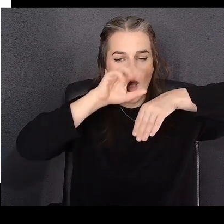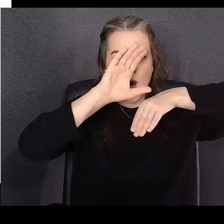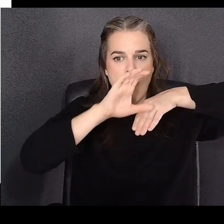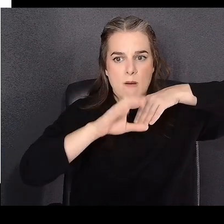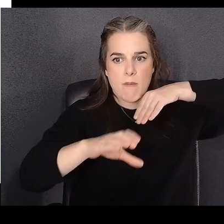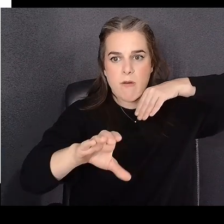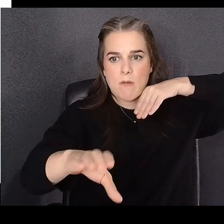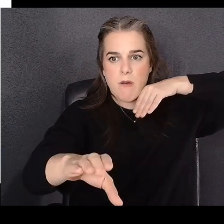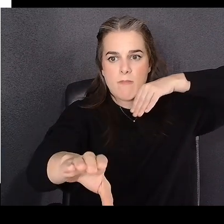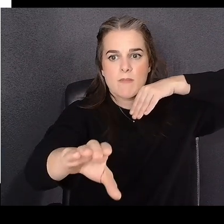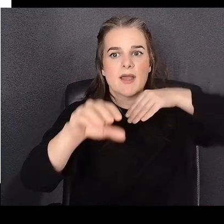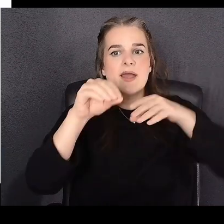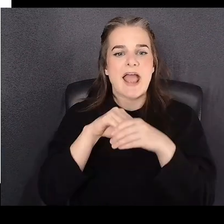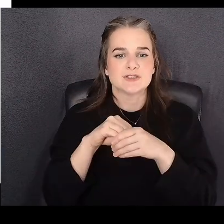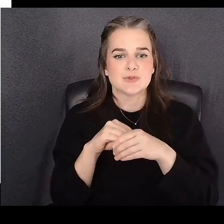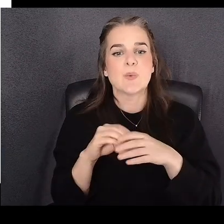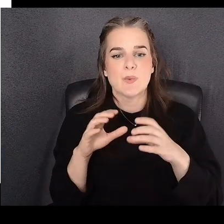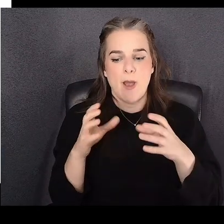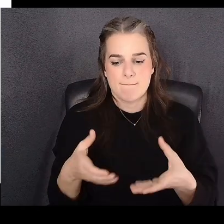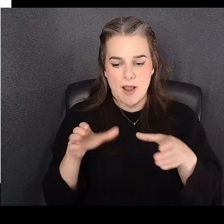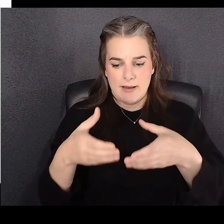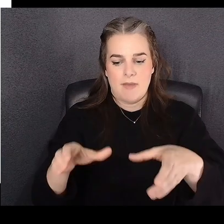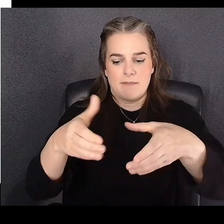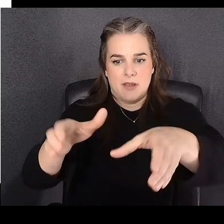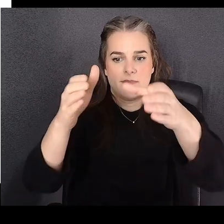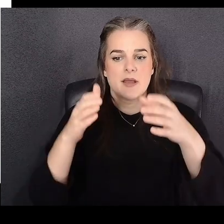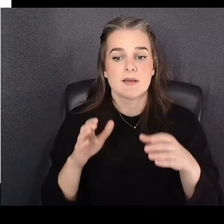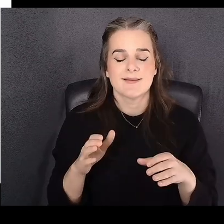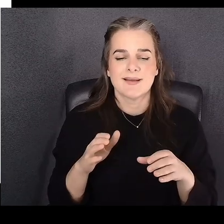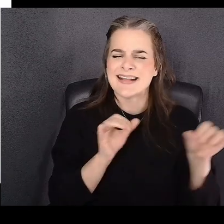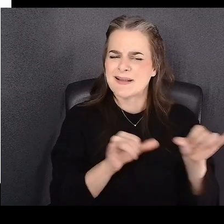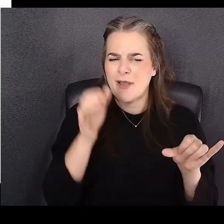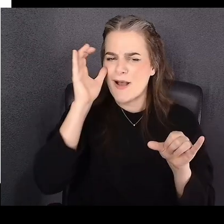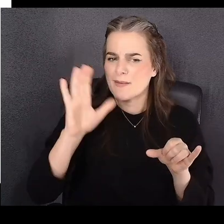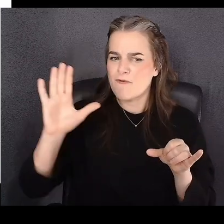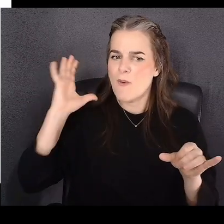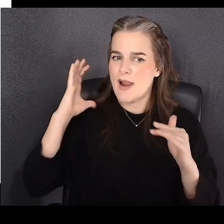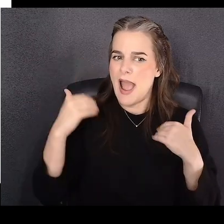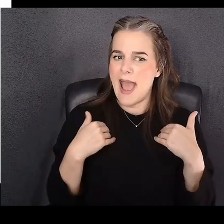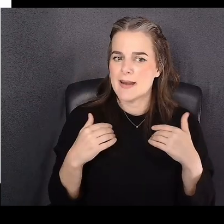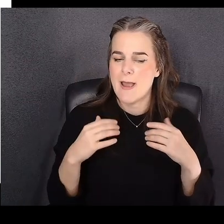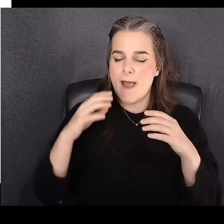but instead of this, it was a bouncy ball. So you would drop it on the ground and have it bounce into one of the holes, which